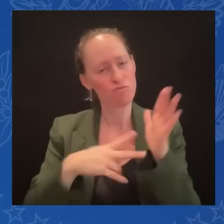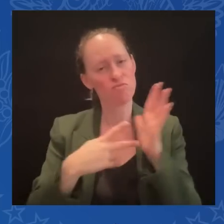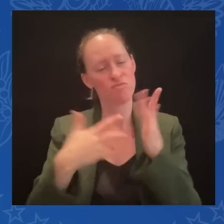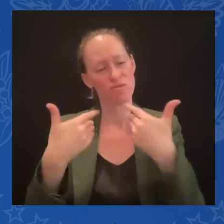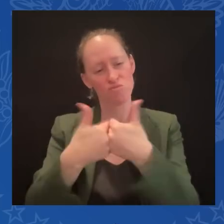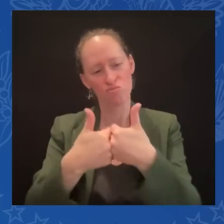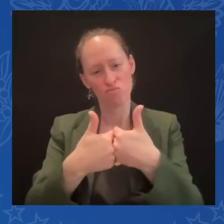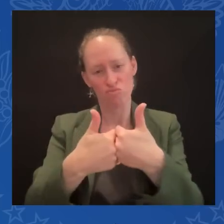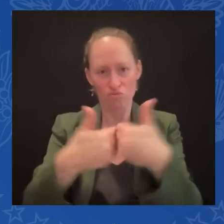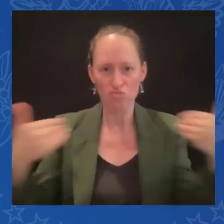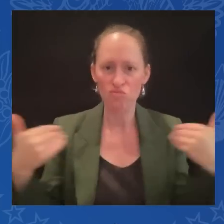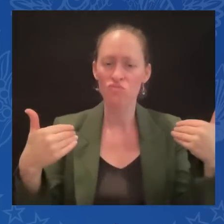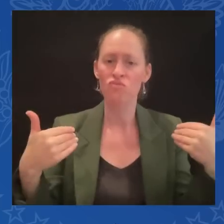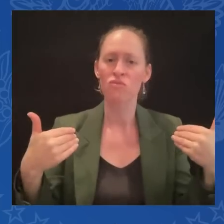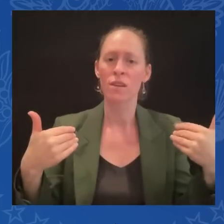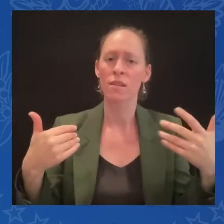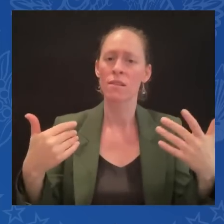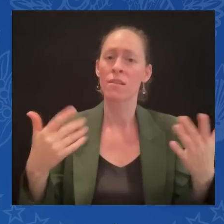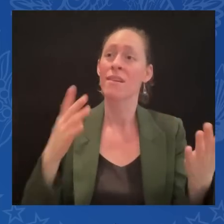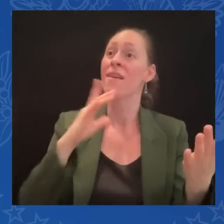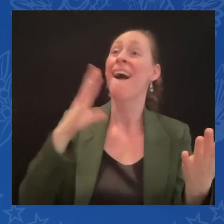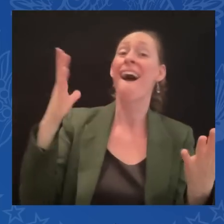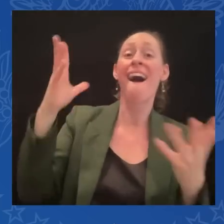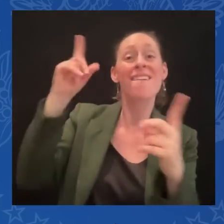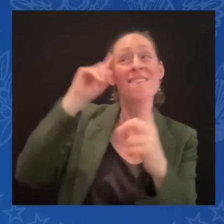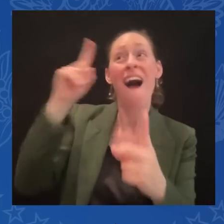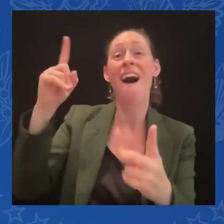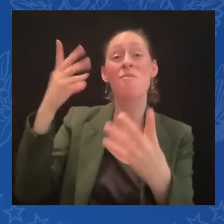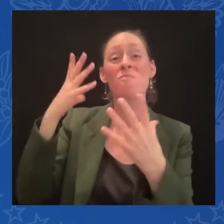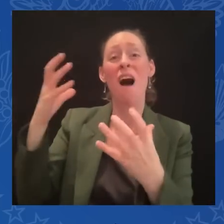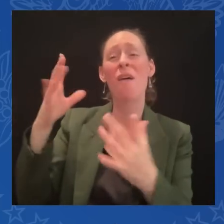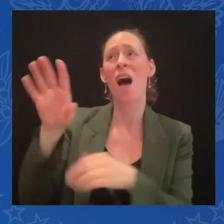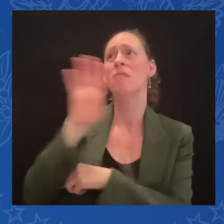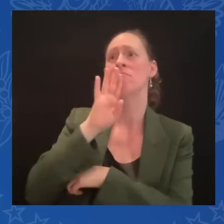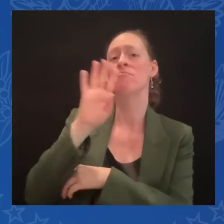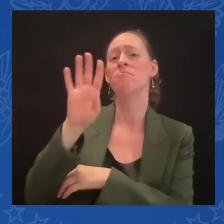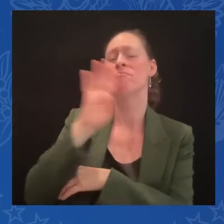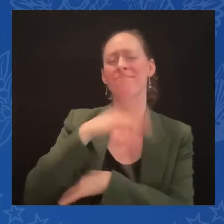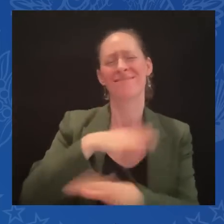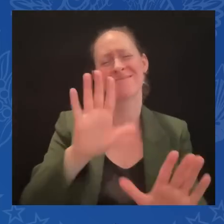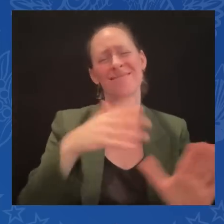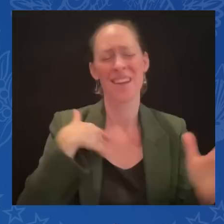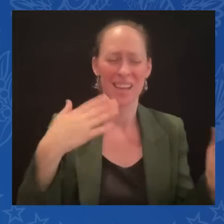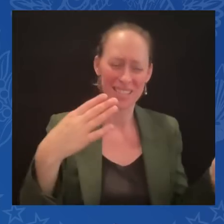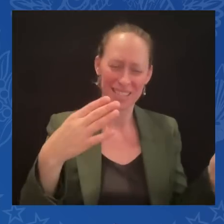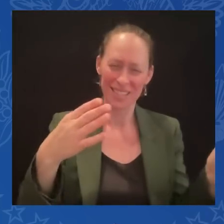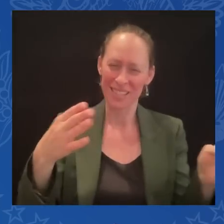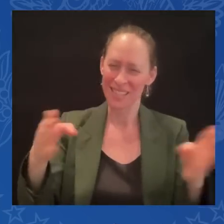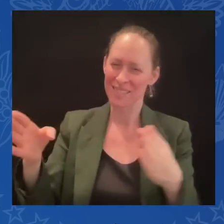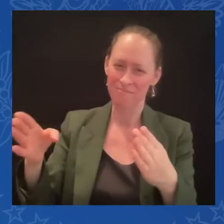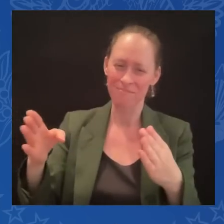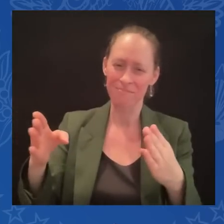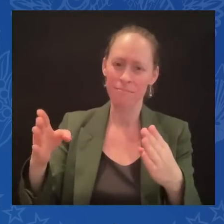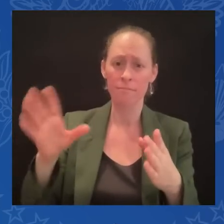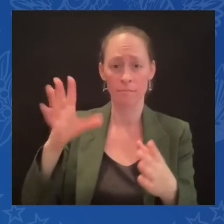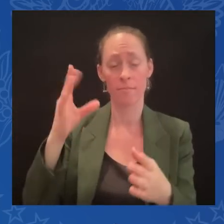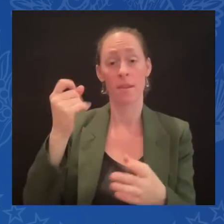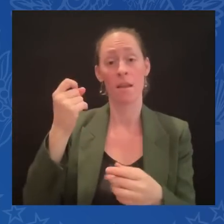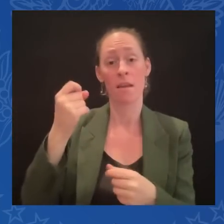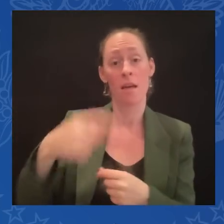limited that dream to those at the top. But I believe that every American willing to work hard should be able to get a good job no matter where they live --